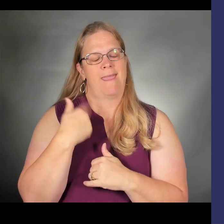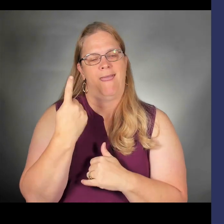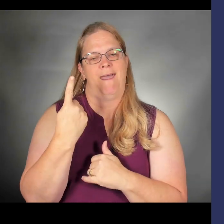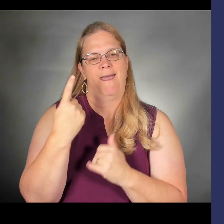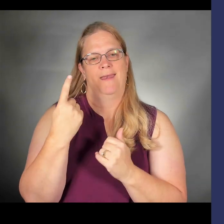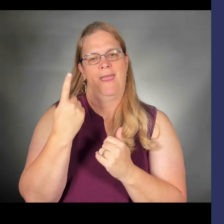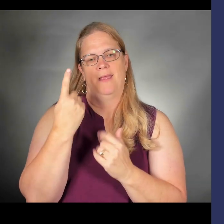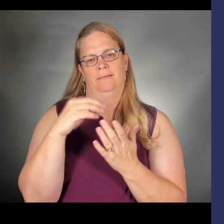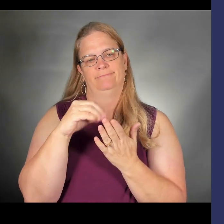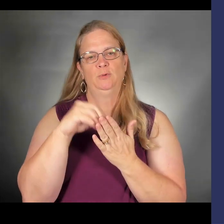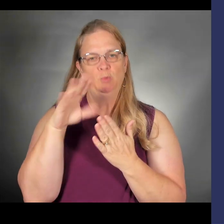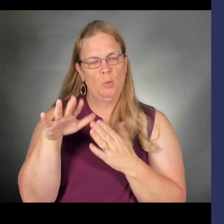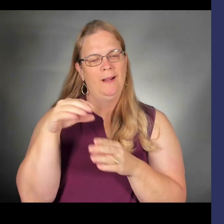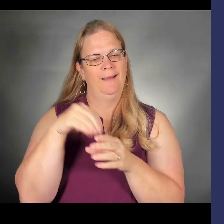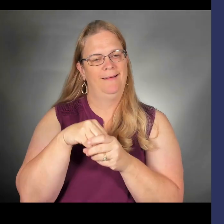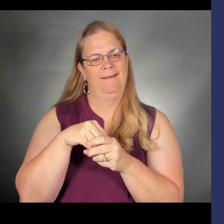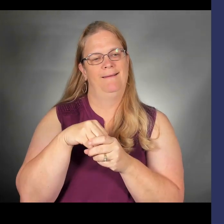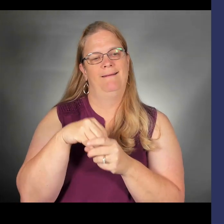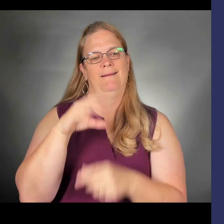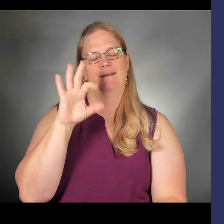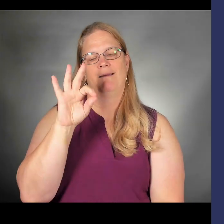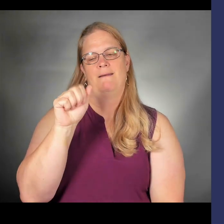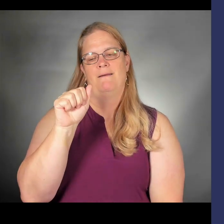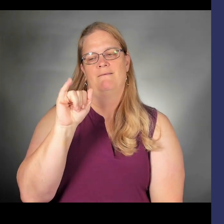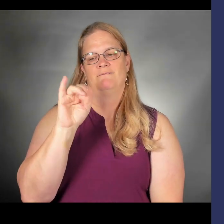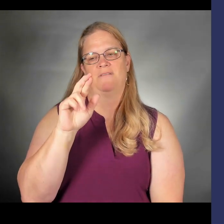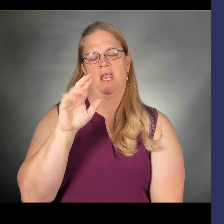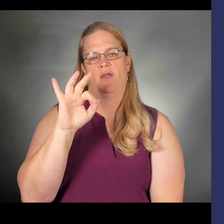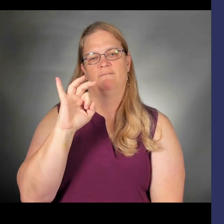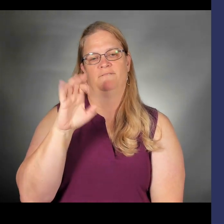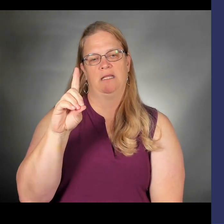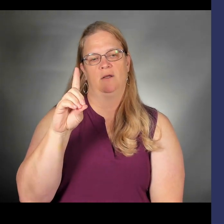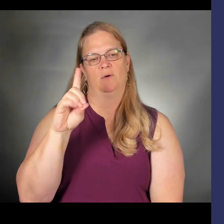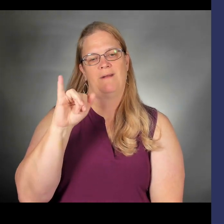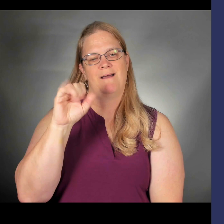The reason why this bill came about is because we had a student in